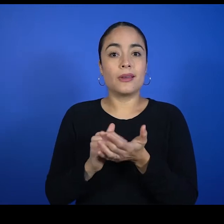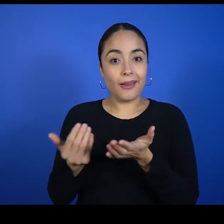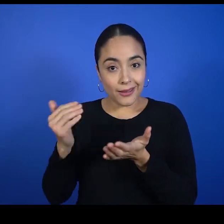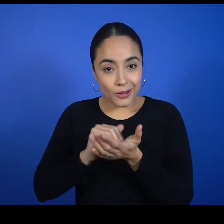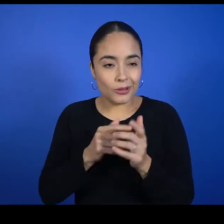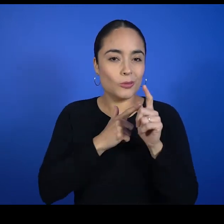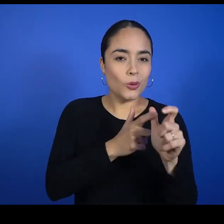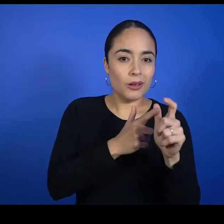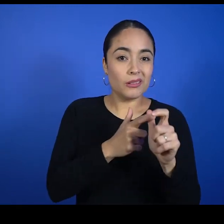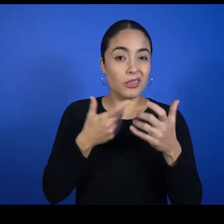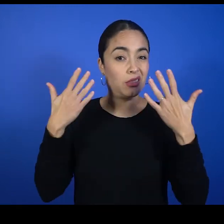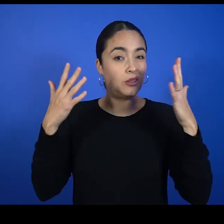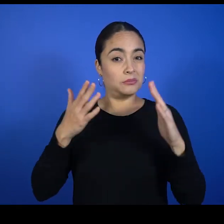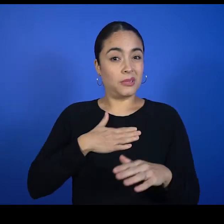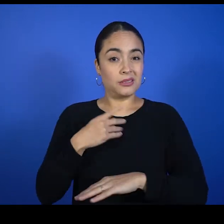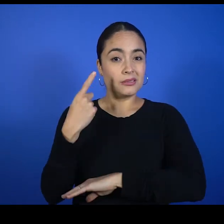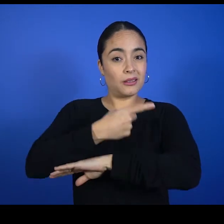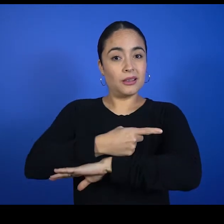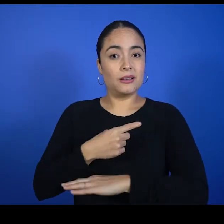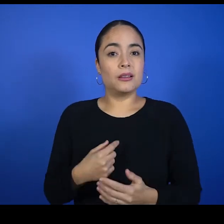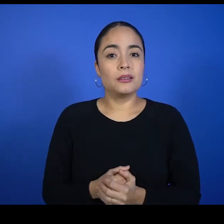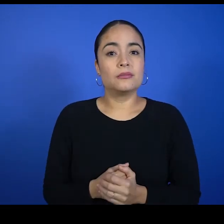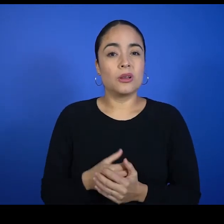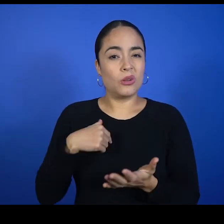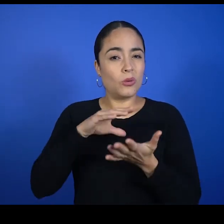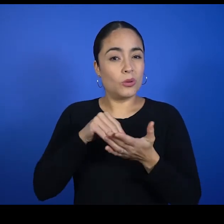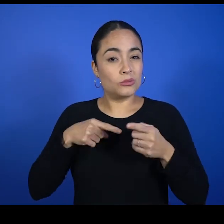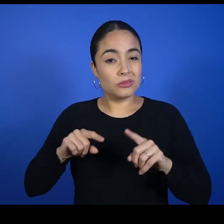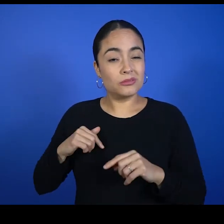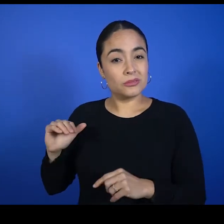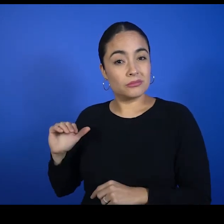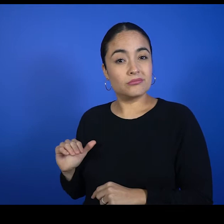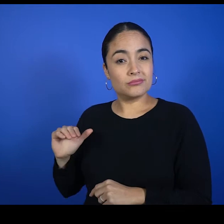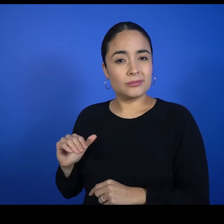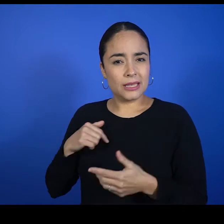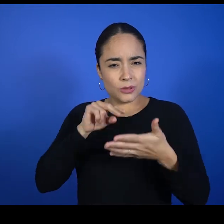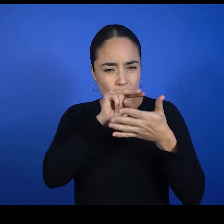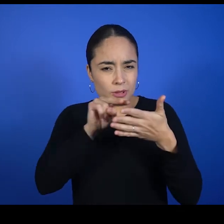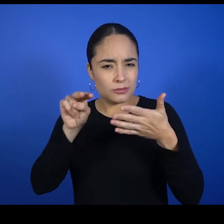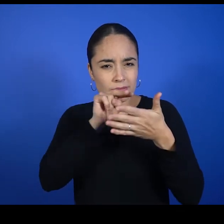for another run and then just call it a day. I learned at a young age that I didn't really retain reading very well.